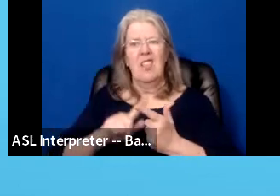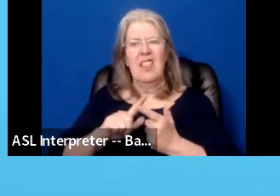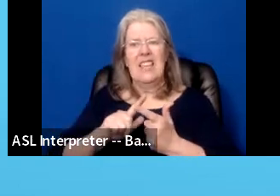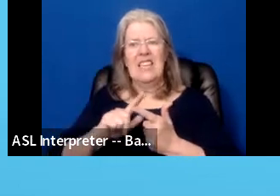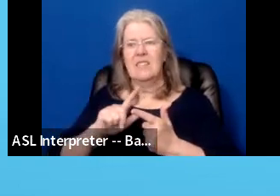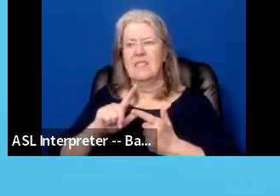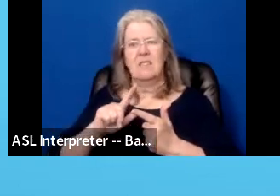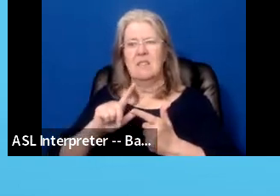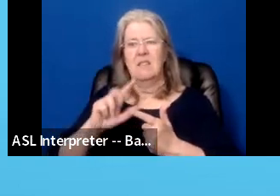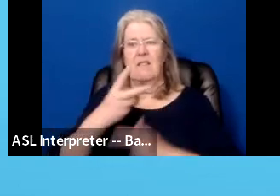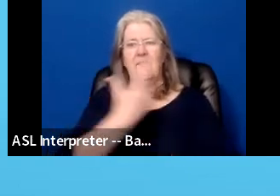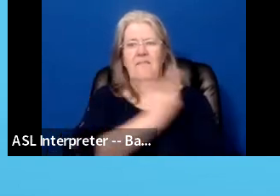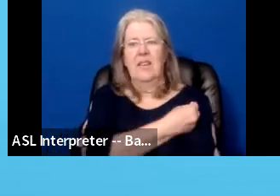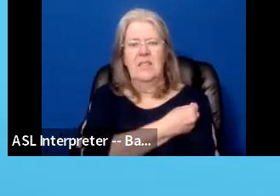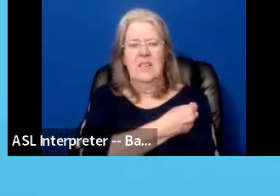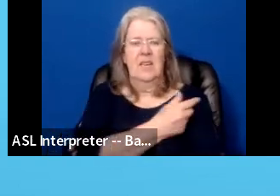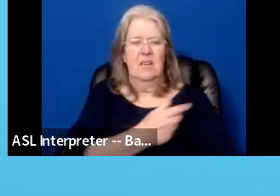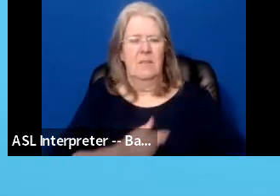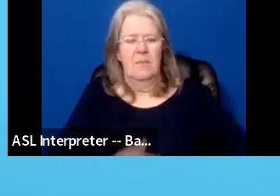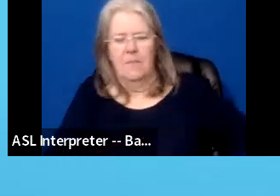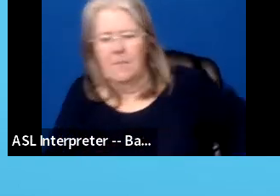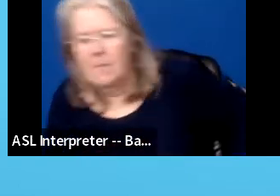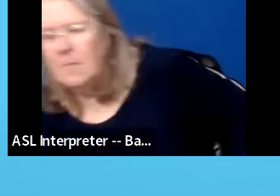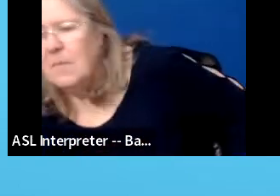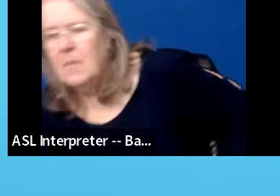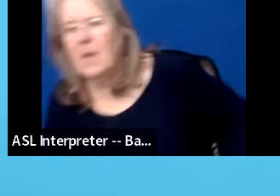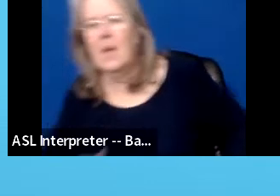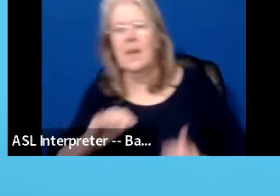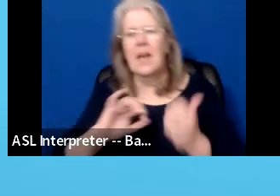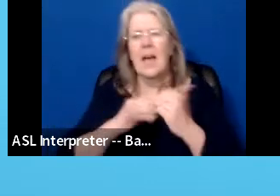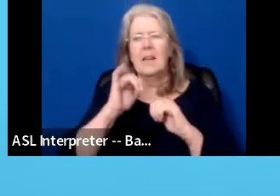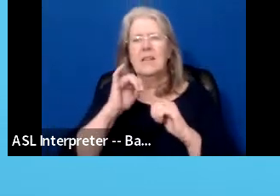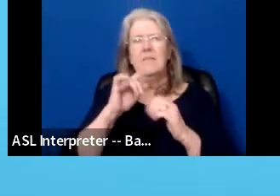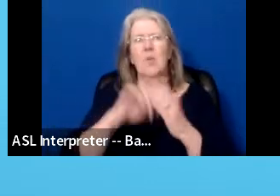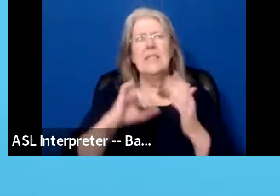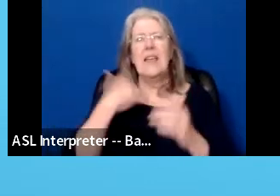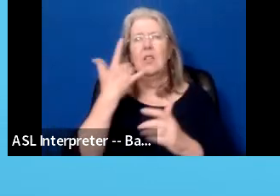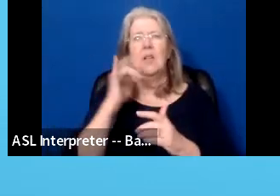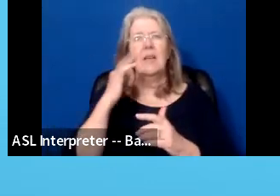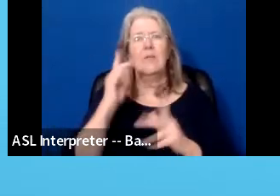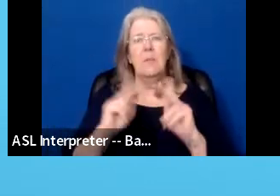what does this look like for this group in Indiana, and what does this mean going forward